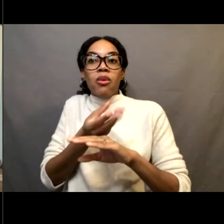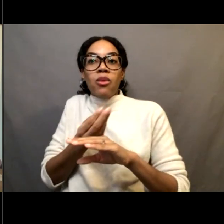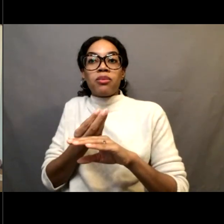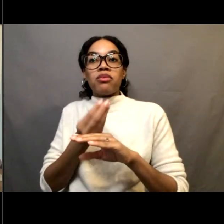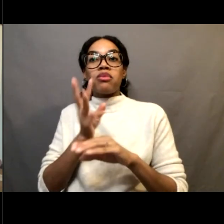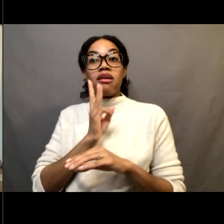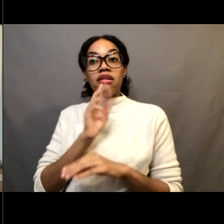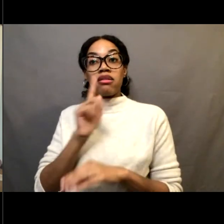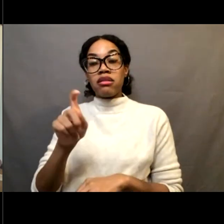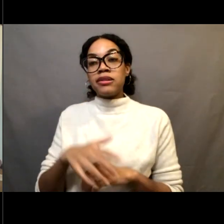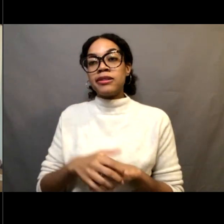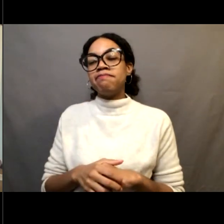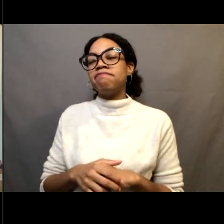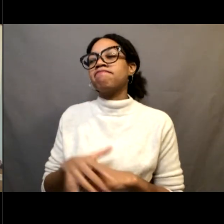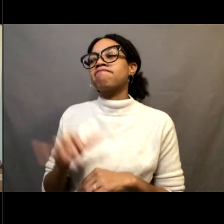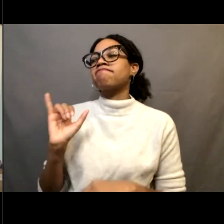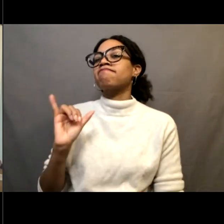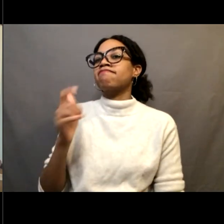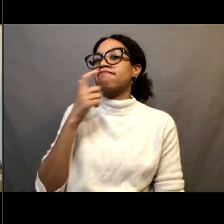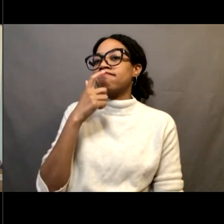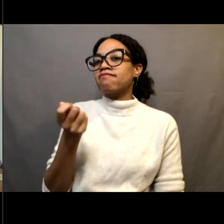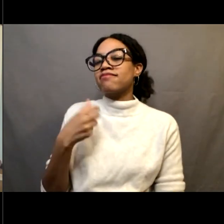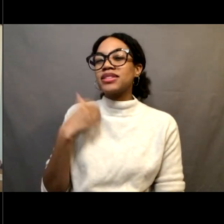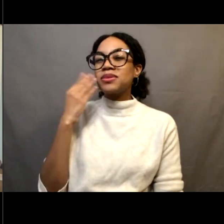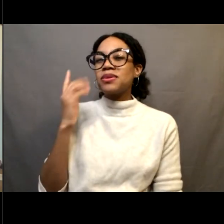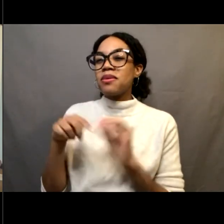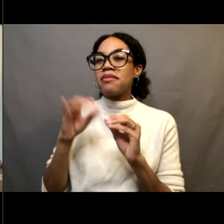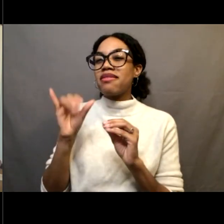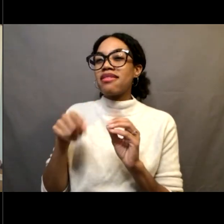I don't know too much about that particular grass roof.